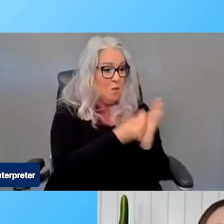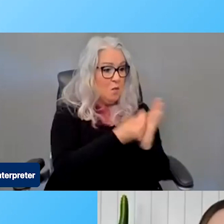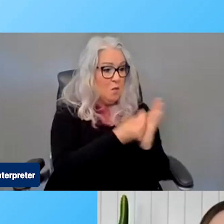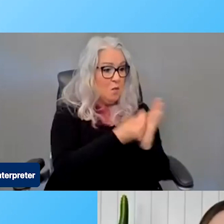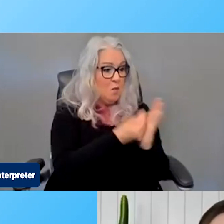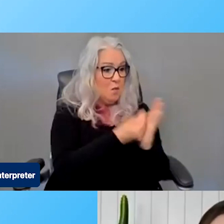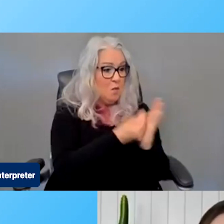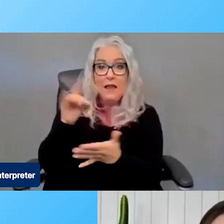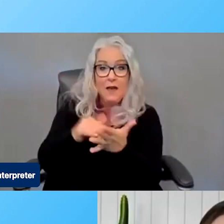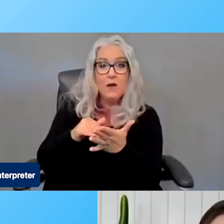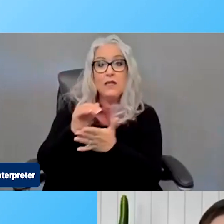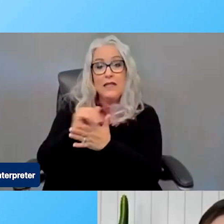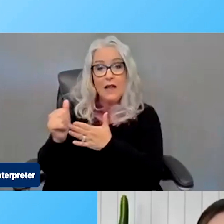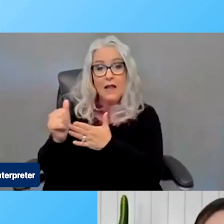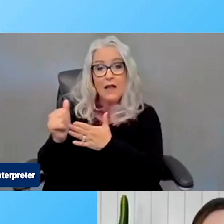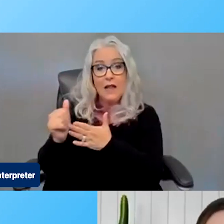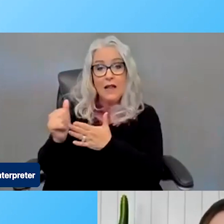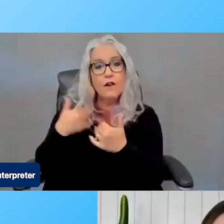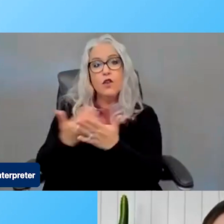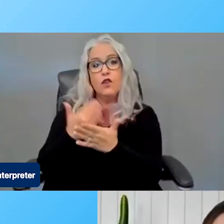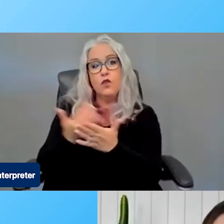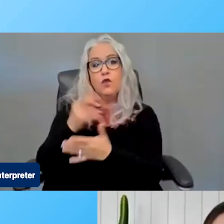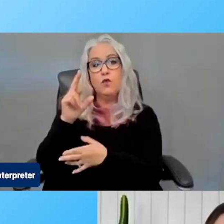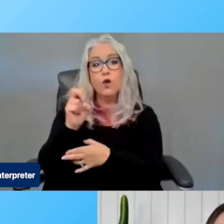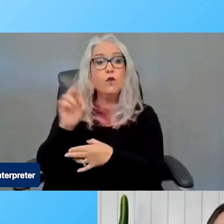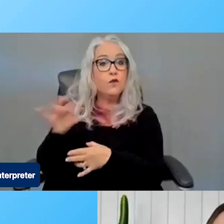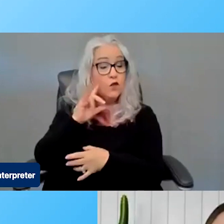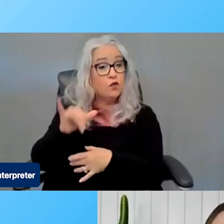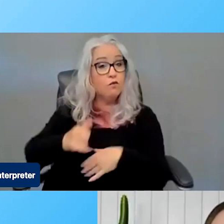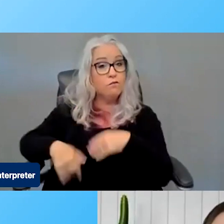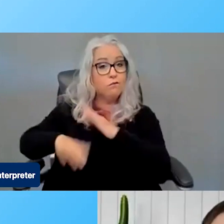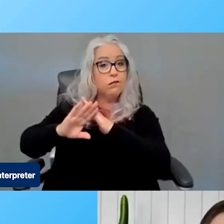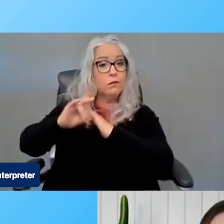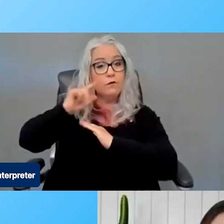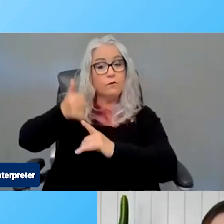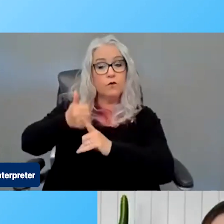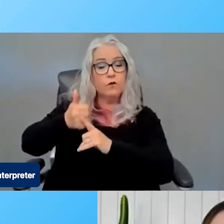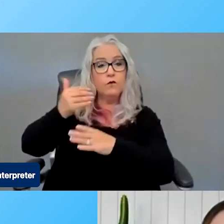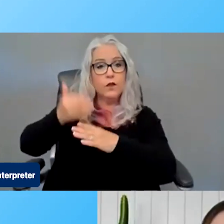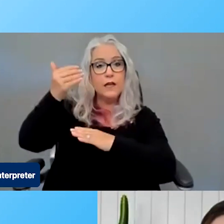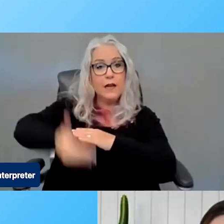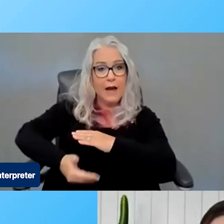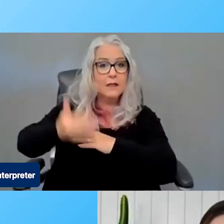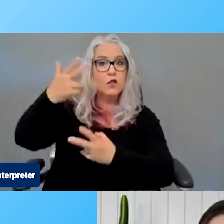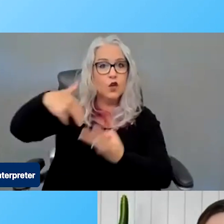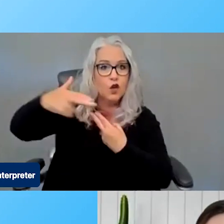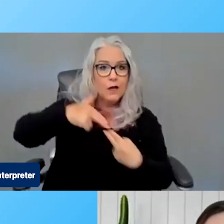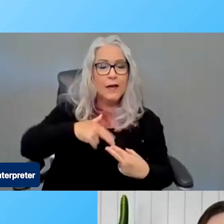to withstand the next hurricane. So this is an example of a non-litigation case that had a huge impact on the life of this